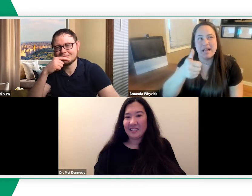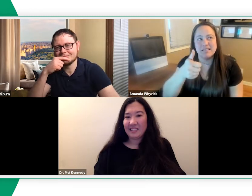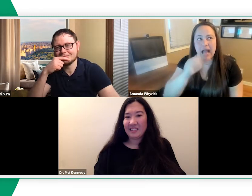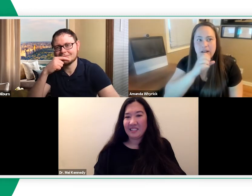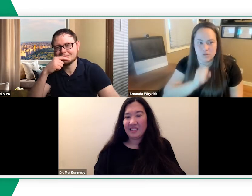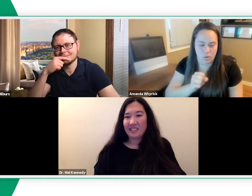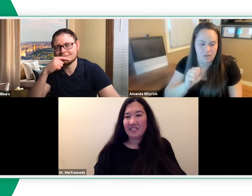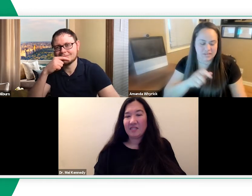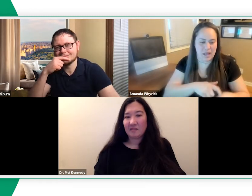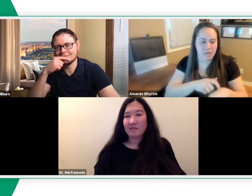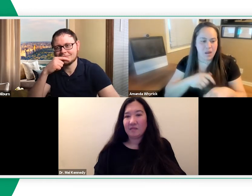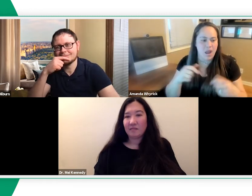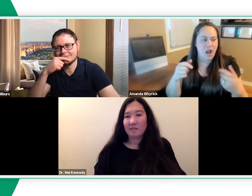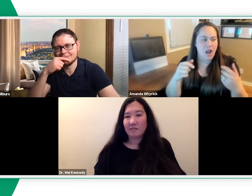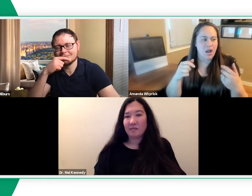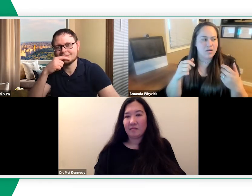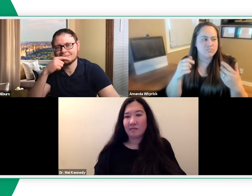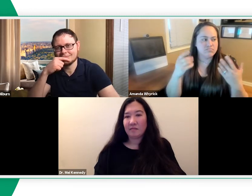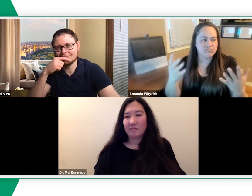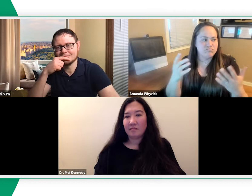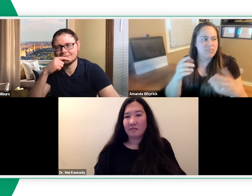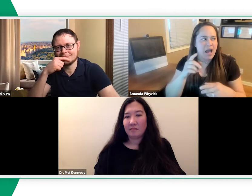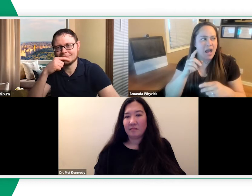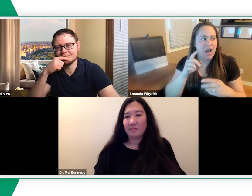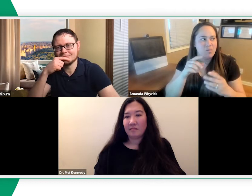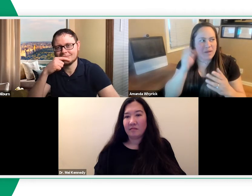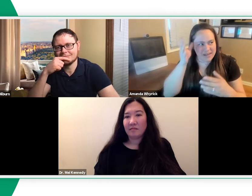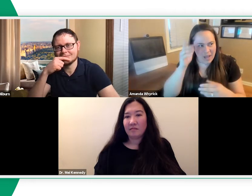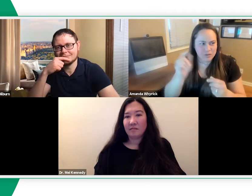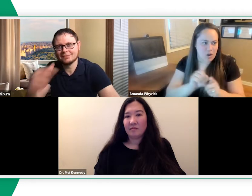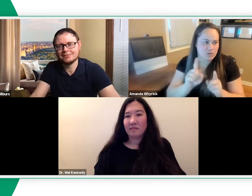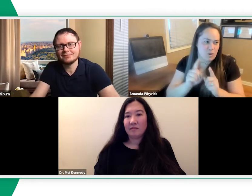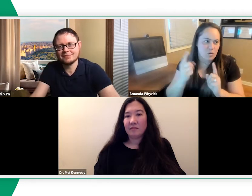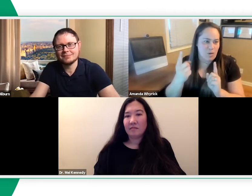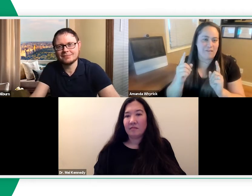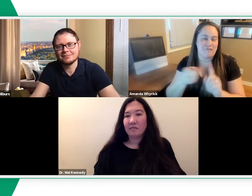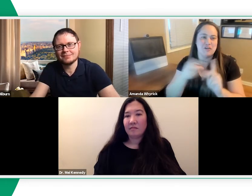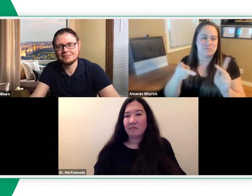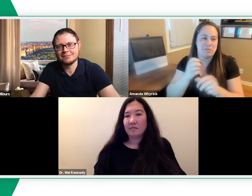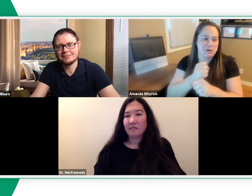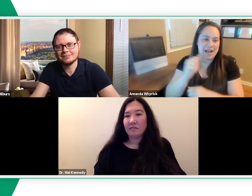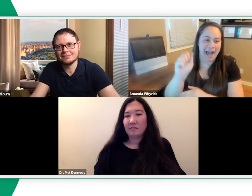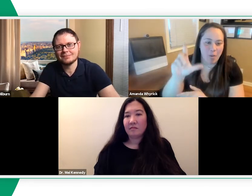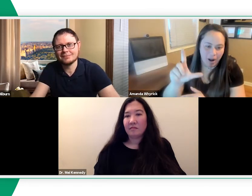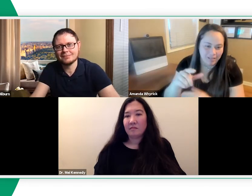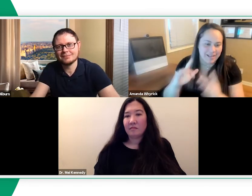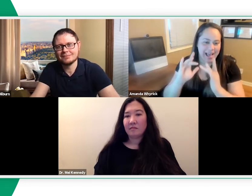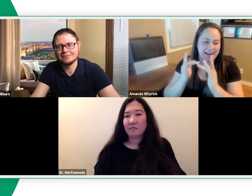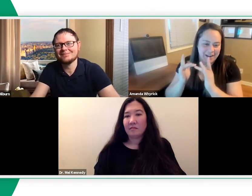would’ve been 10 years old at the time. My dad was also one of the first people to